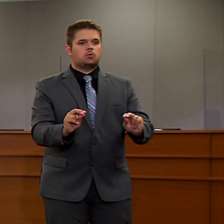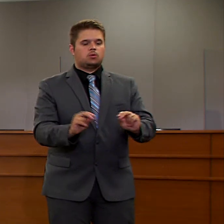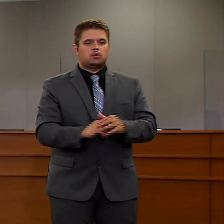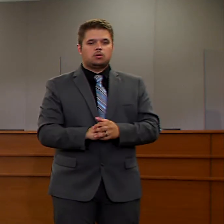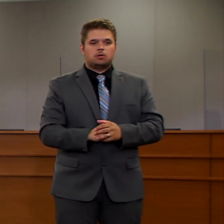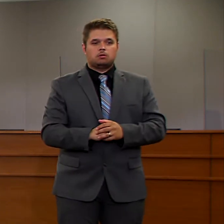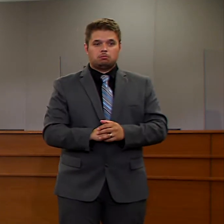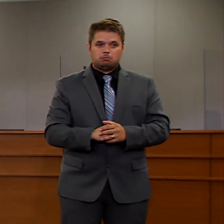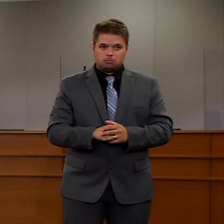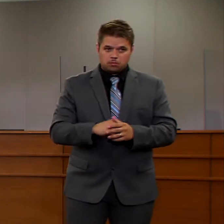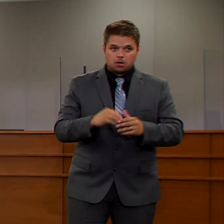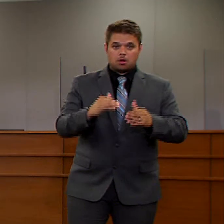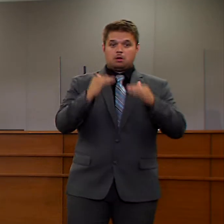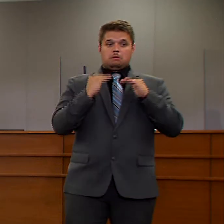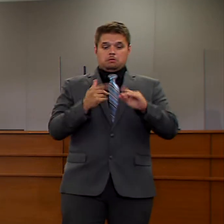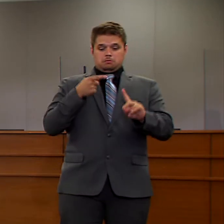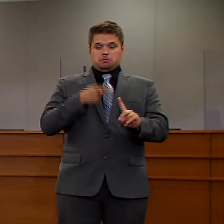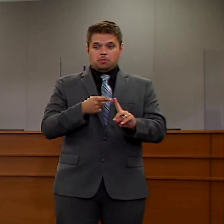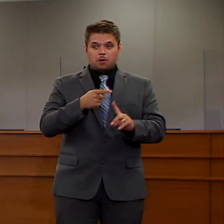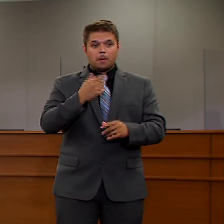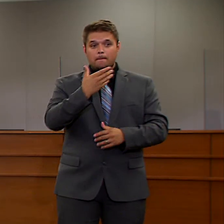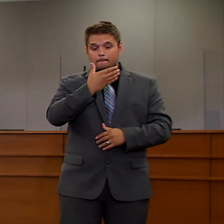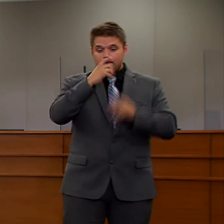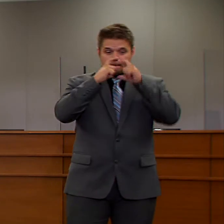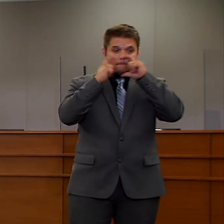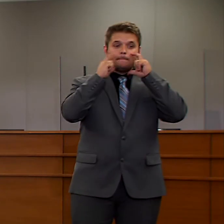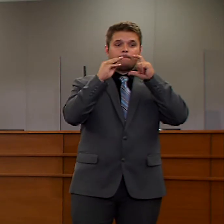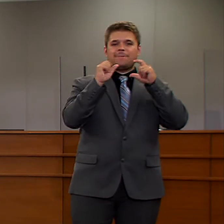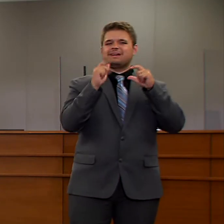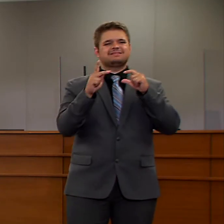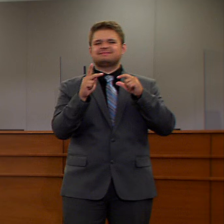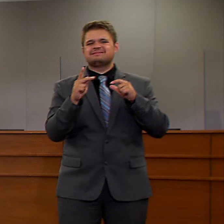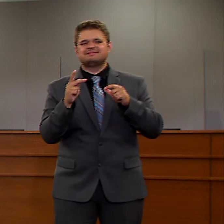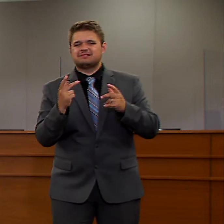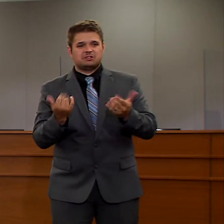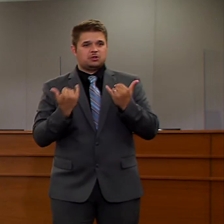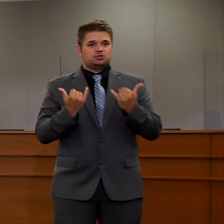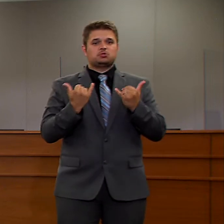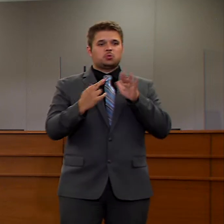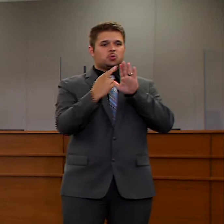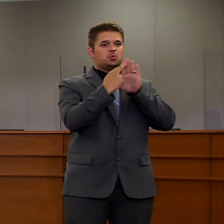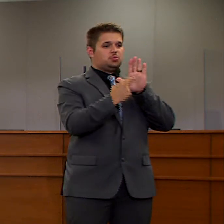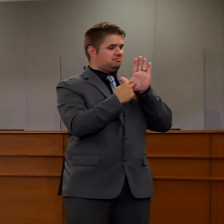is that all people wear facial coverings in public when they can't stay six feet apart.